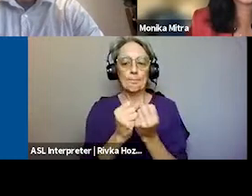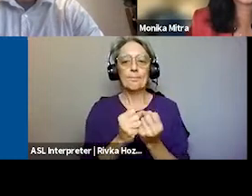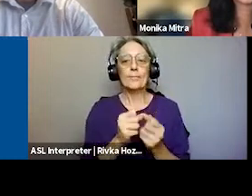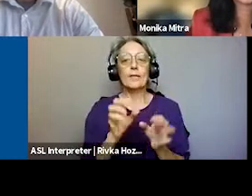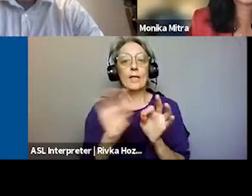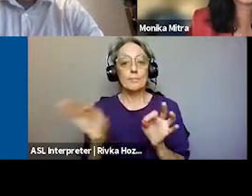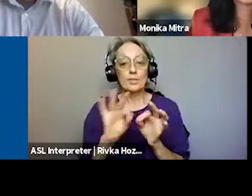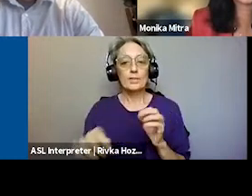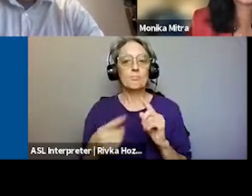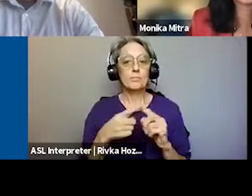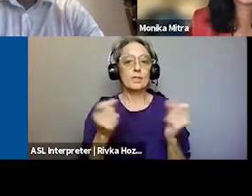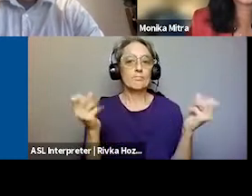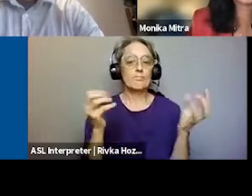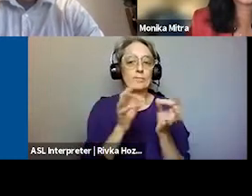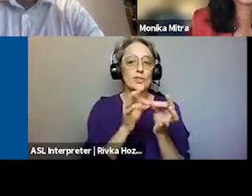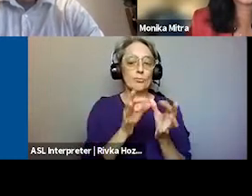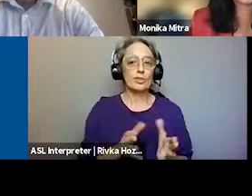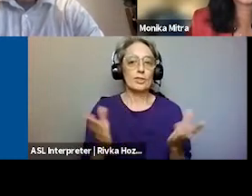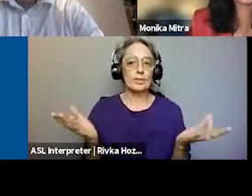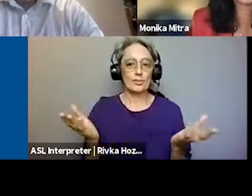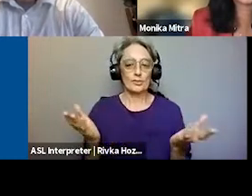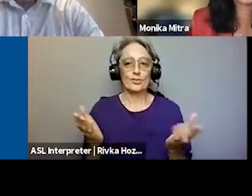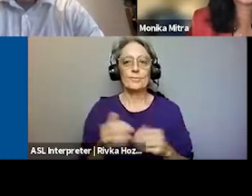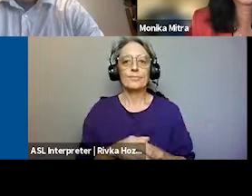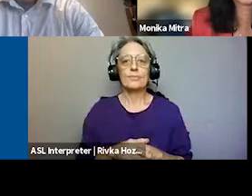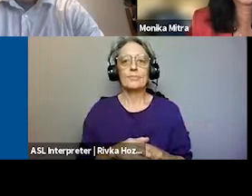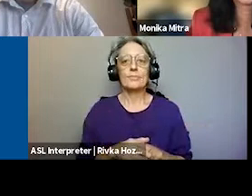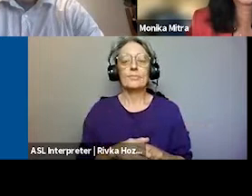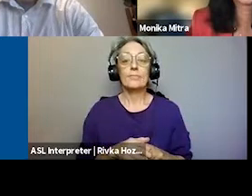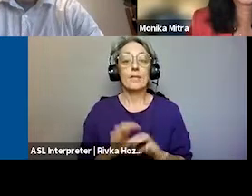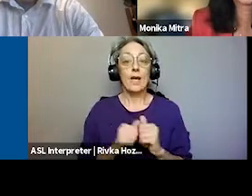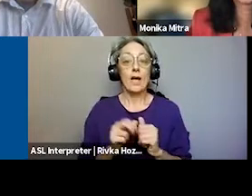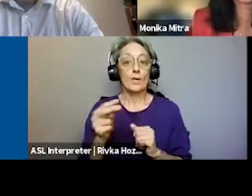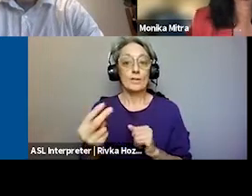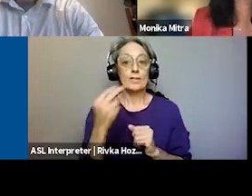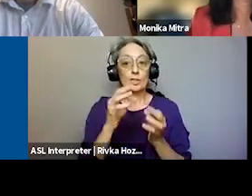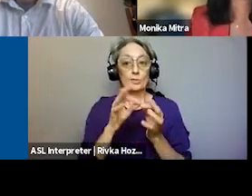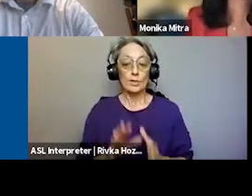interpreting are being provided. To view the interpreter, set your screen to gallery view.